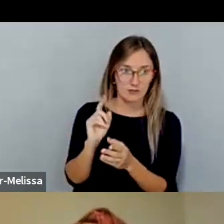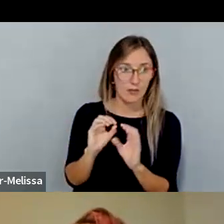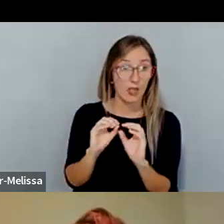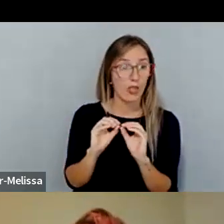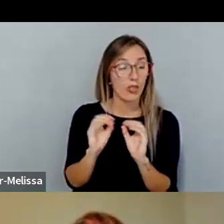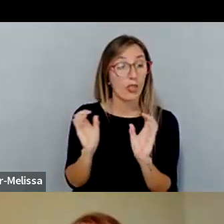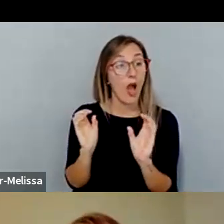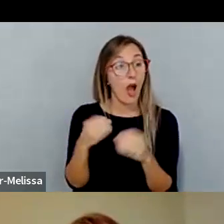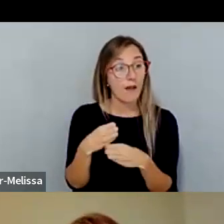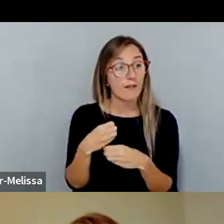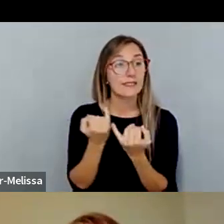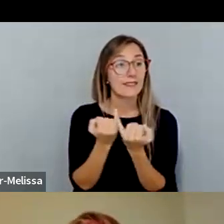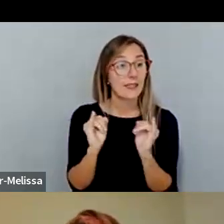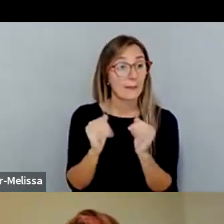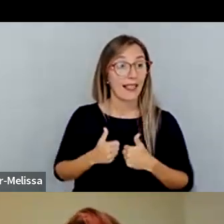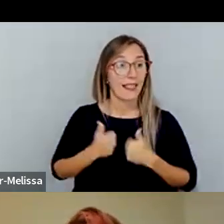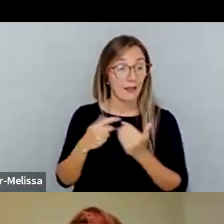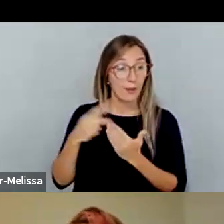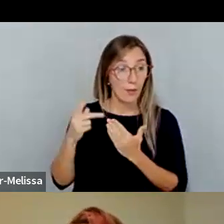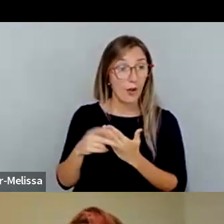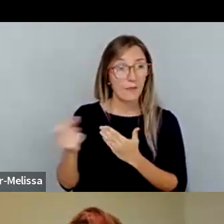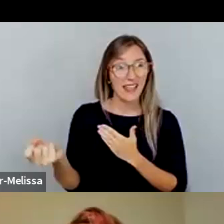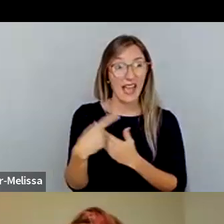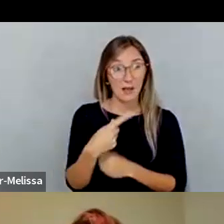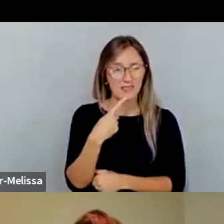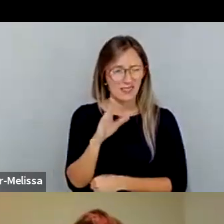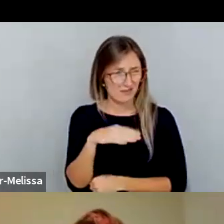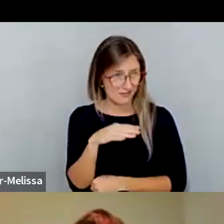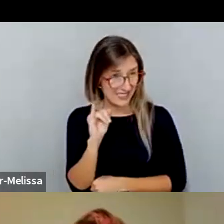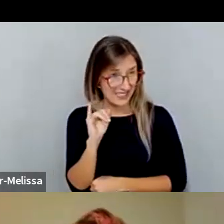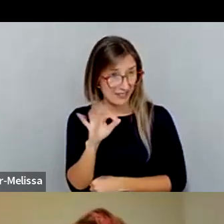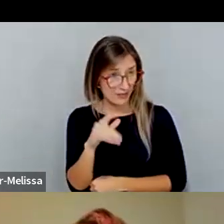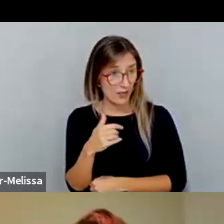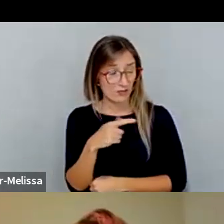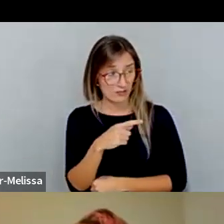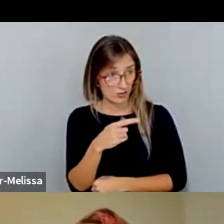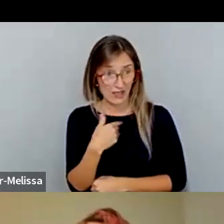of young leaders that we can draw from. For example, I got a call last